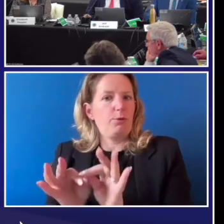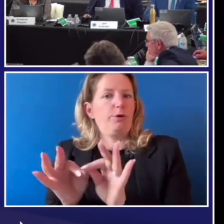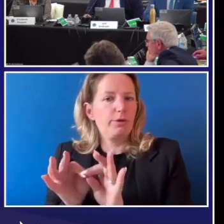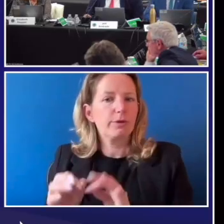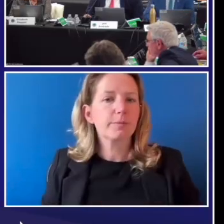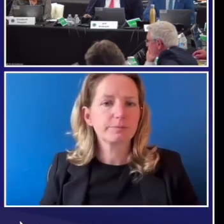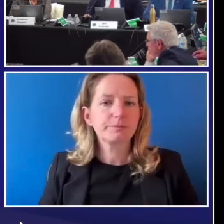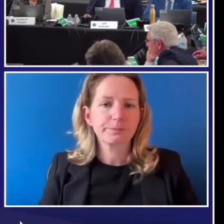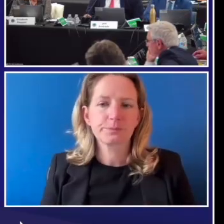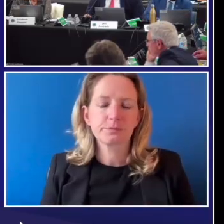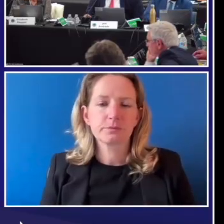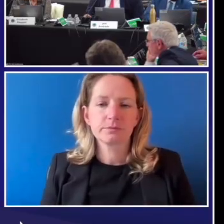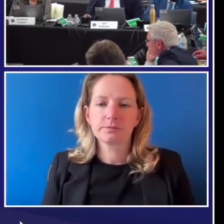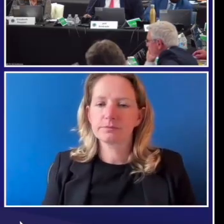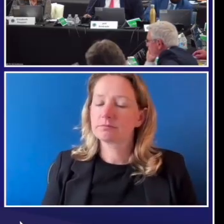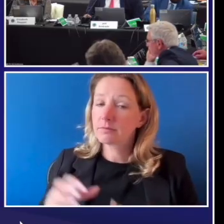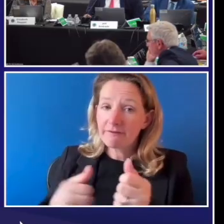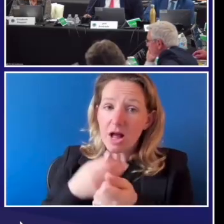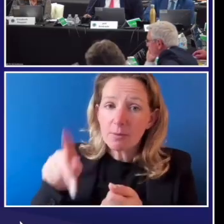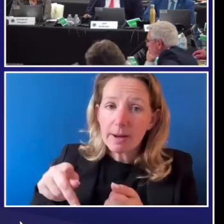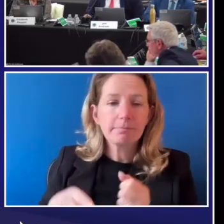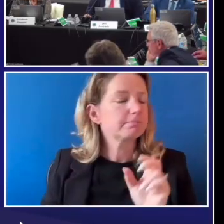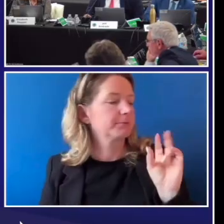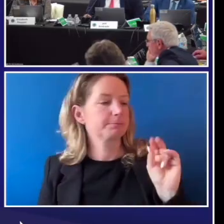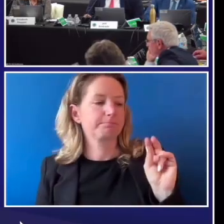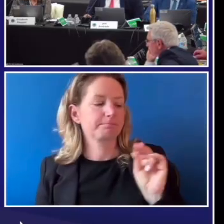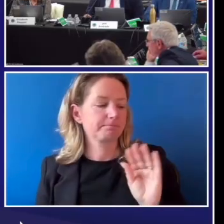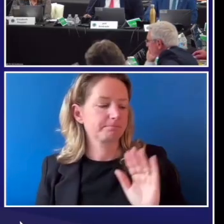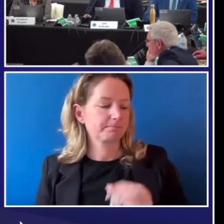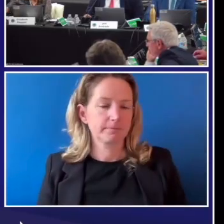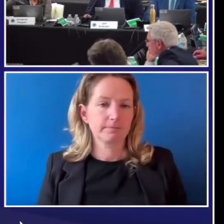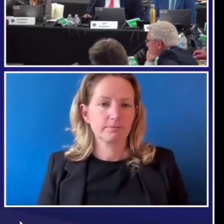Any follow-up there, Brian? No, thank you. Heather, I'm pleased to be back to you, please.